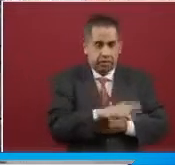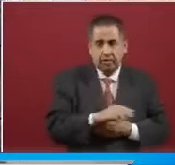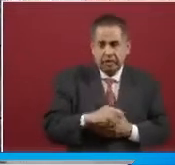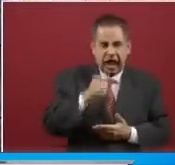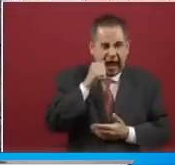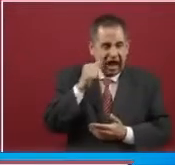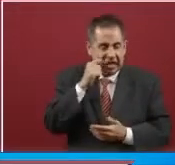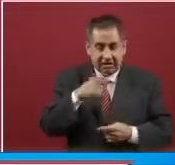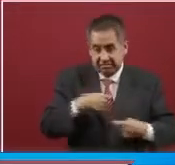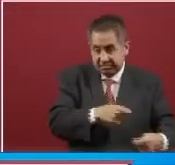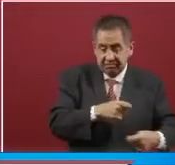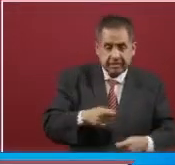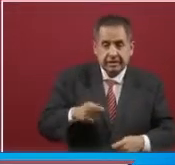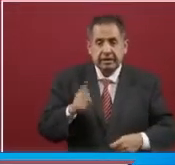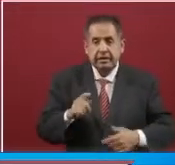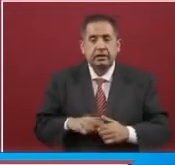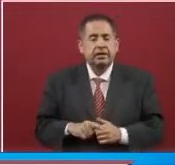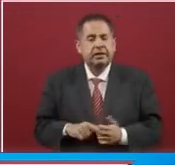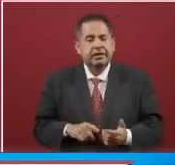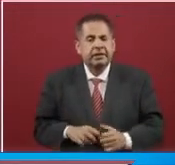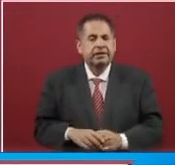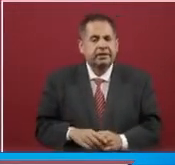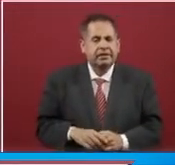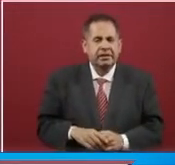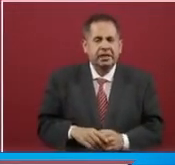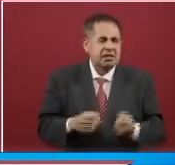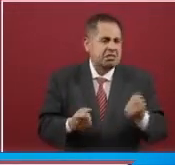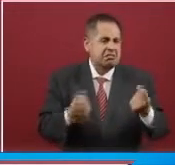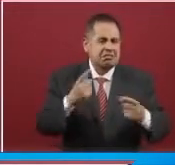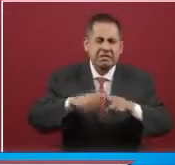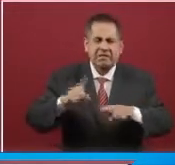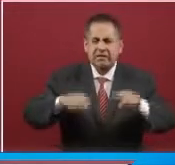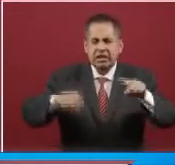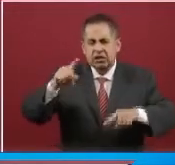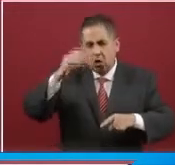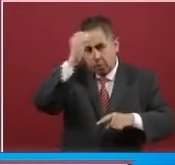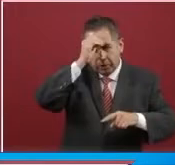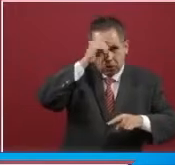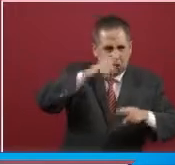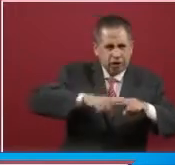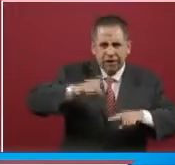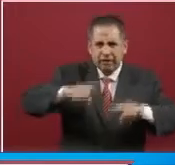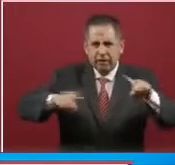There is debate derived from the memorandum signed yesterday for the cancellation of the Educational Reform